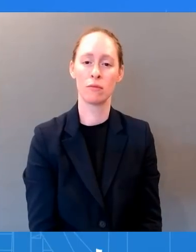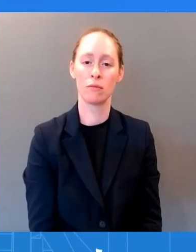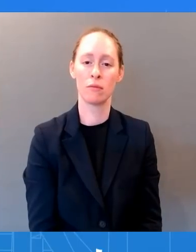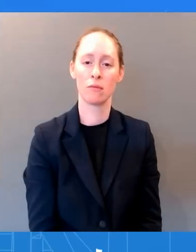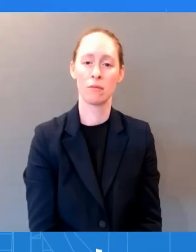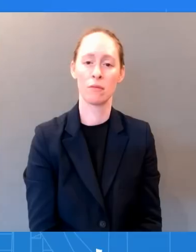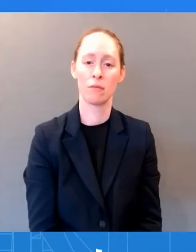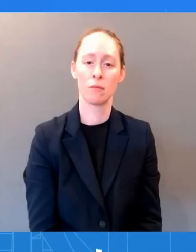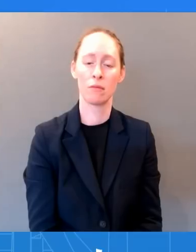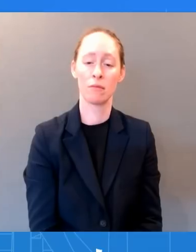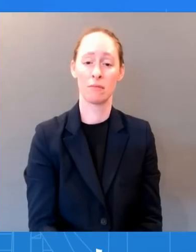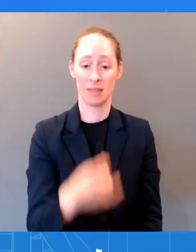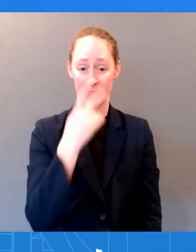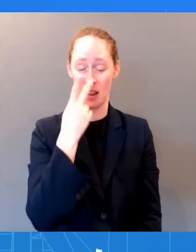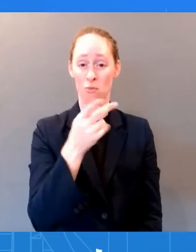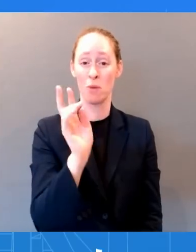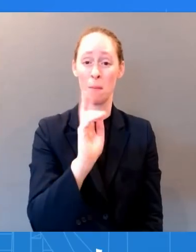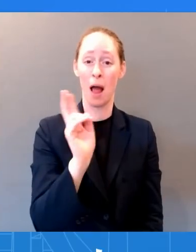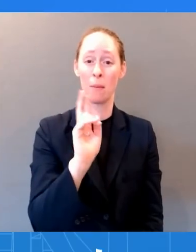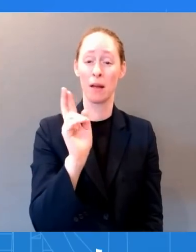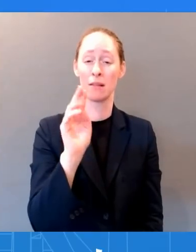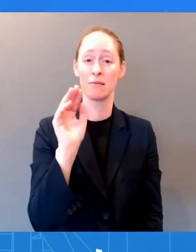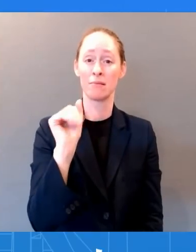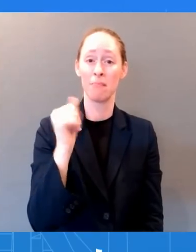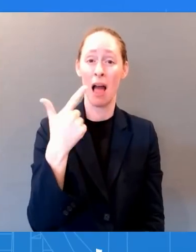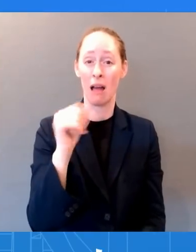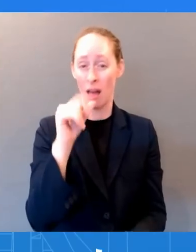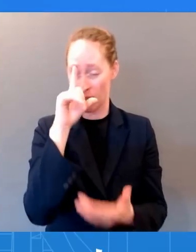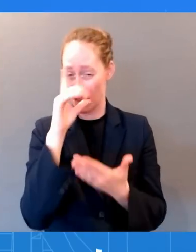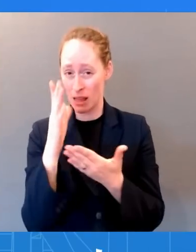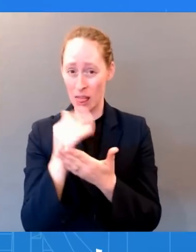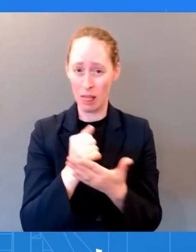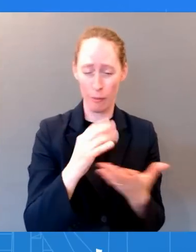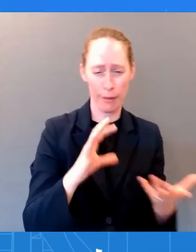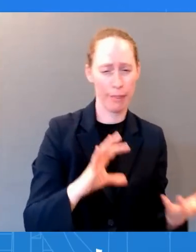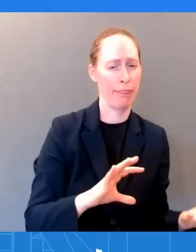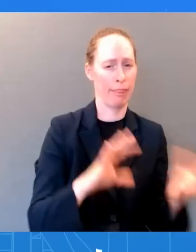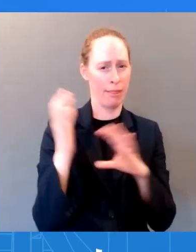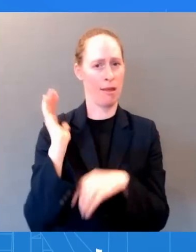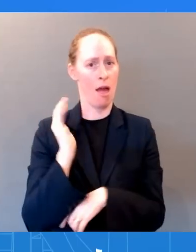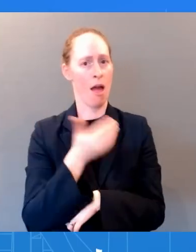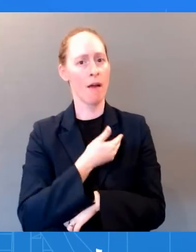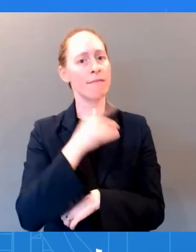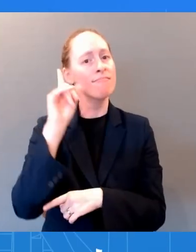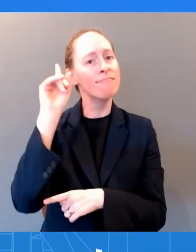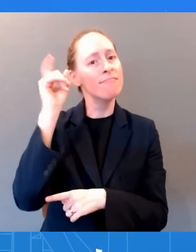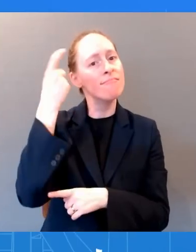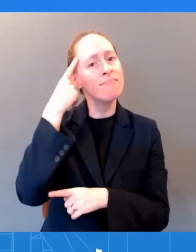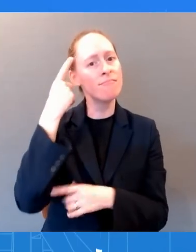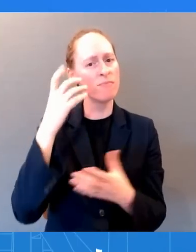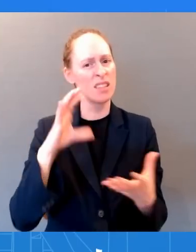MAGA Republicans take away our rights, make threats of violence, including this weekend,